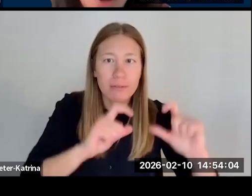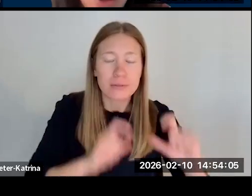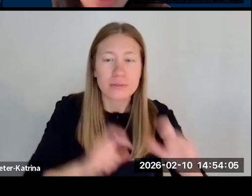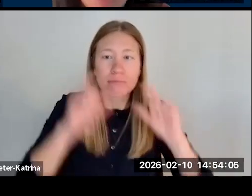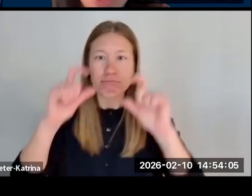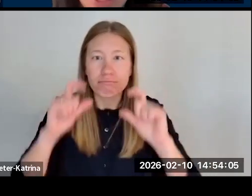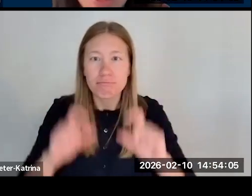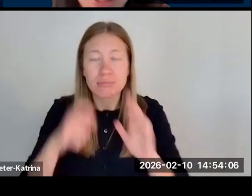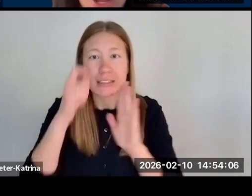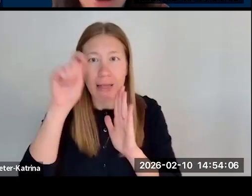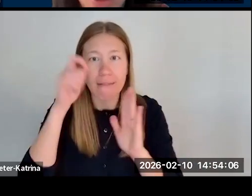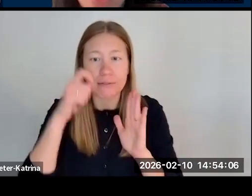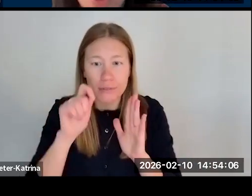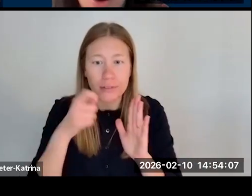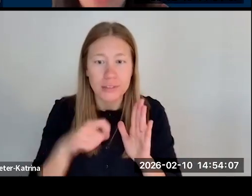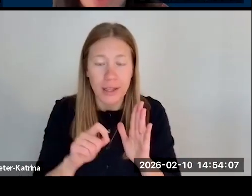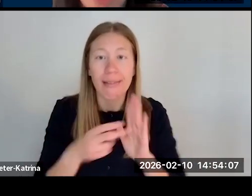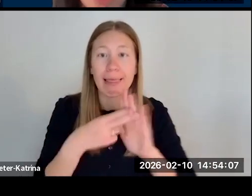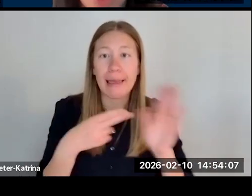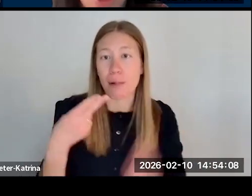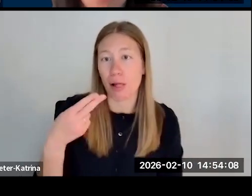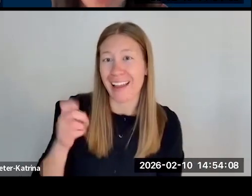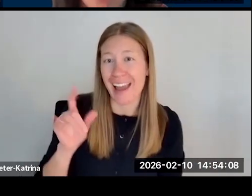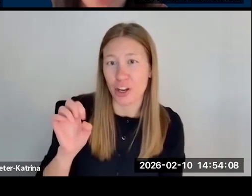and mark something as a header for either the column